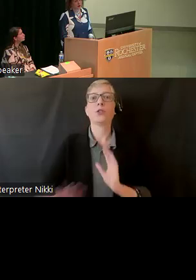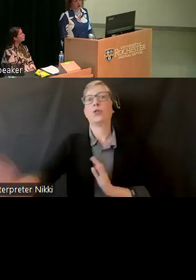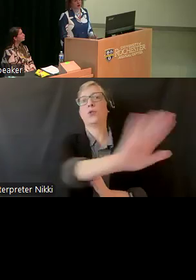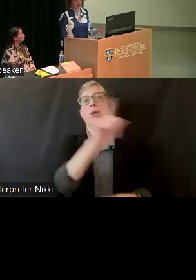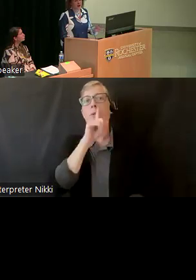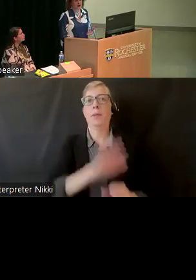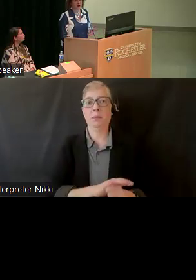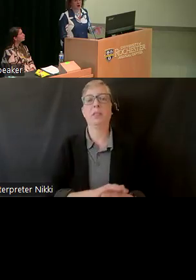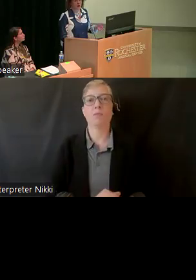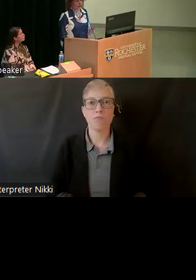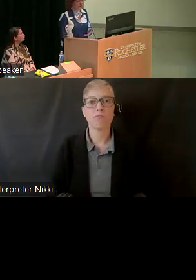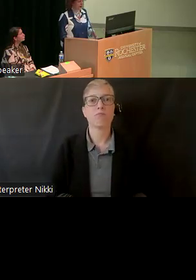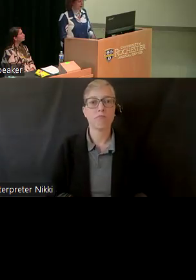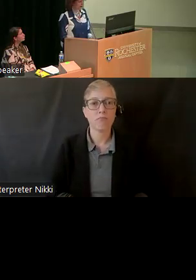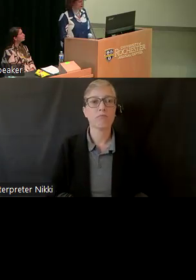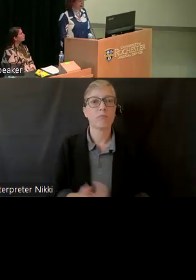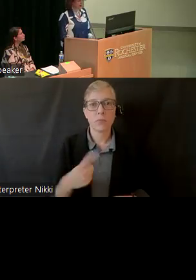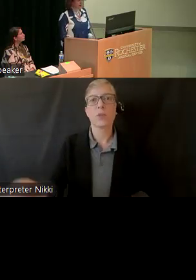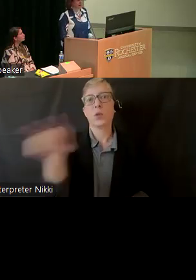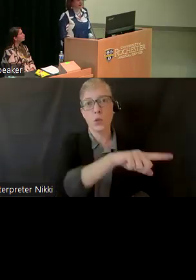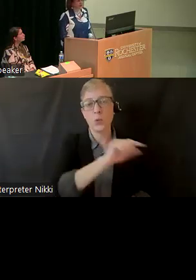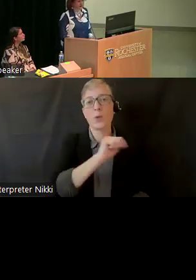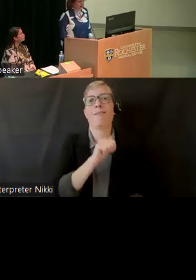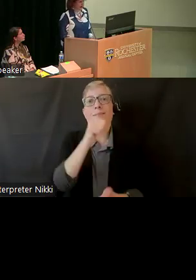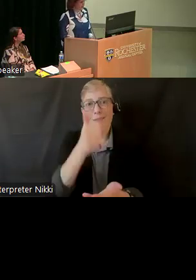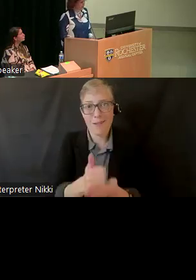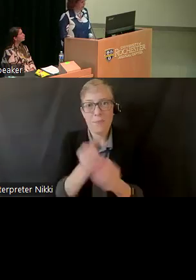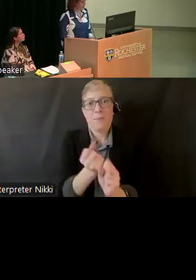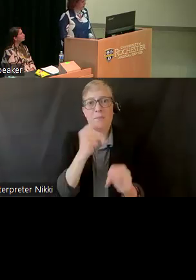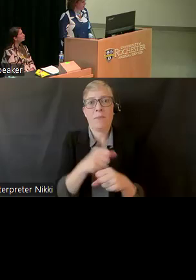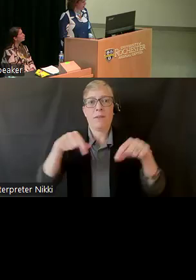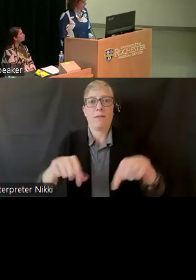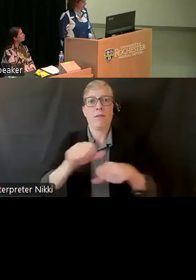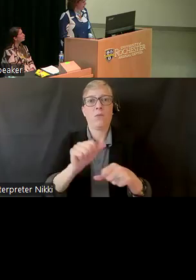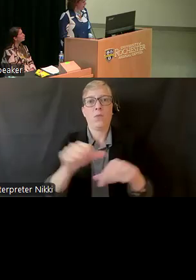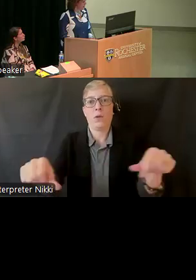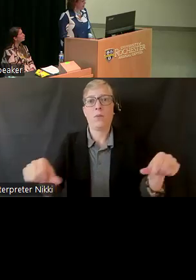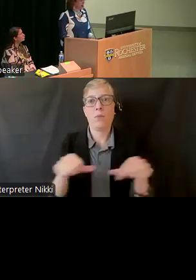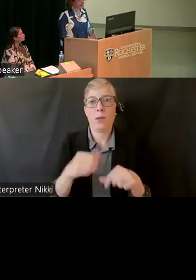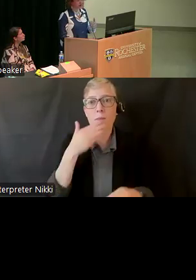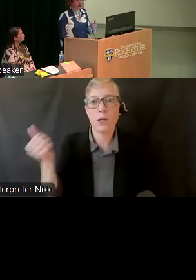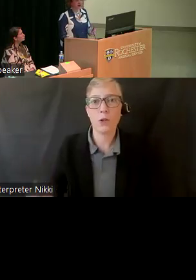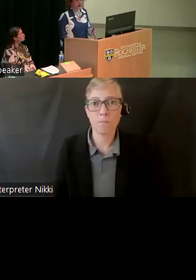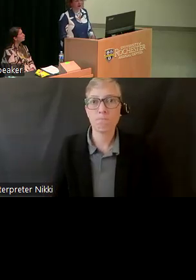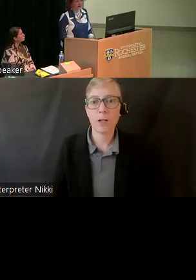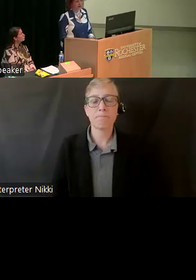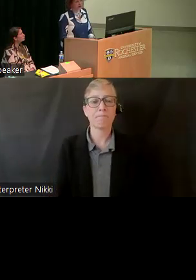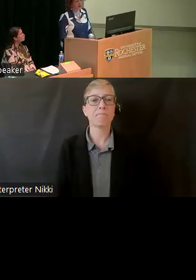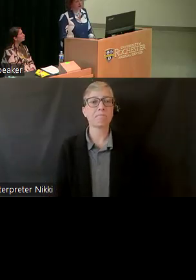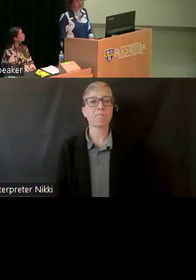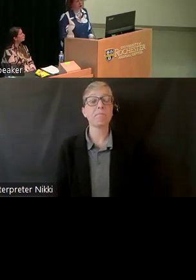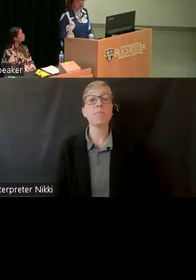um kind of creating a workplace it makes sense right um my mission and I'm putting this in quotes